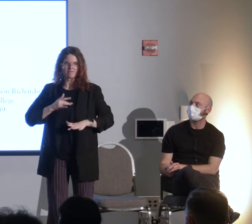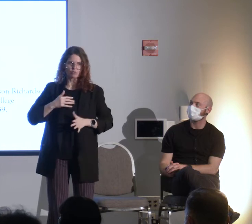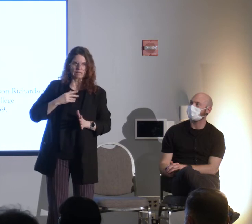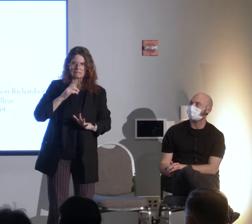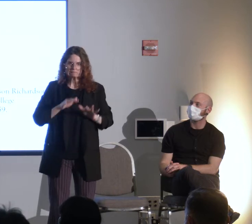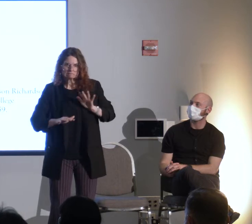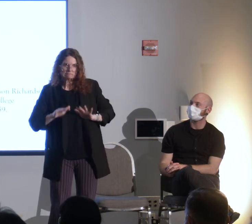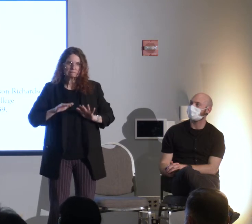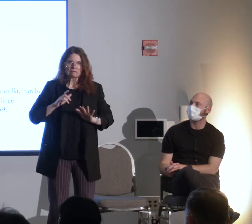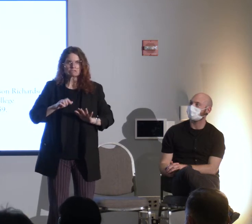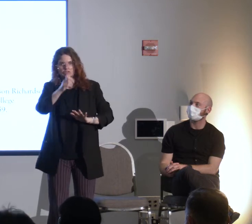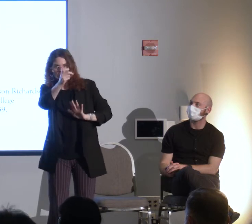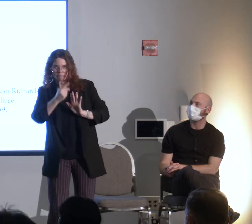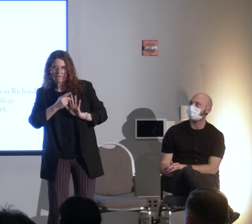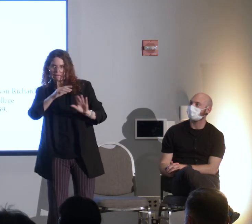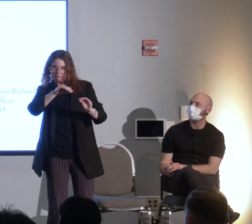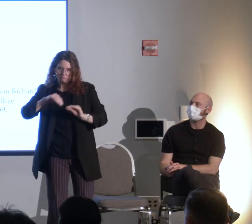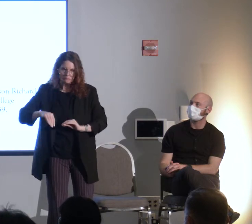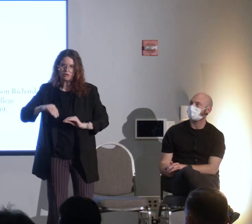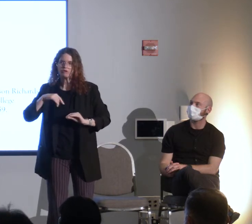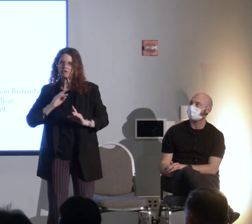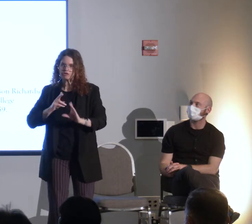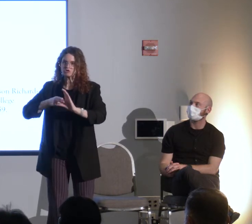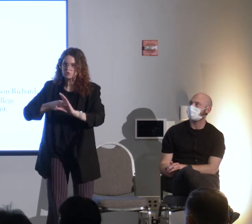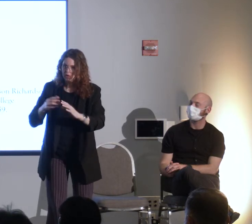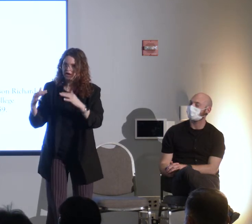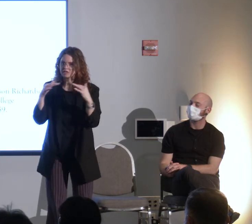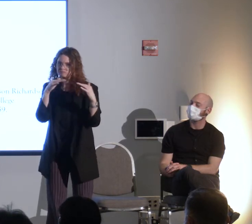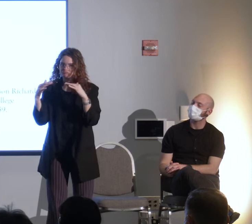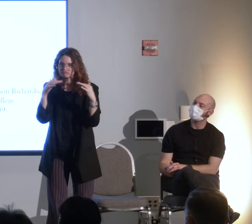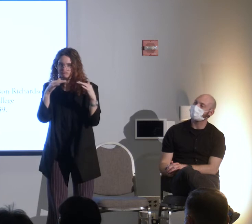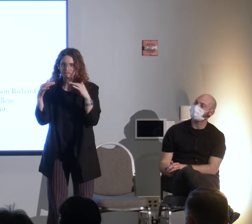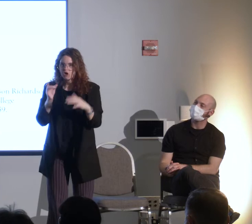He felt like he should come back. He felt like he should be a part of this terrible war,